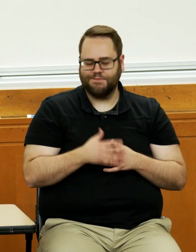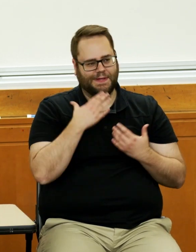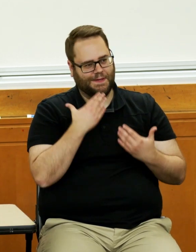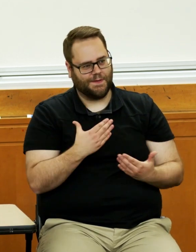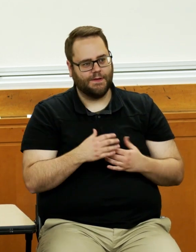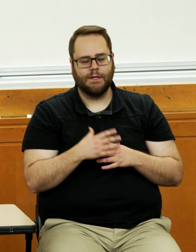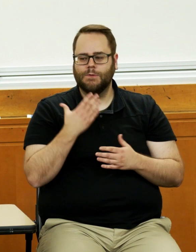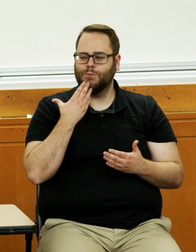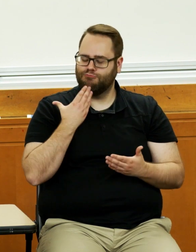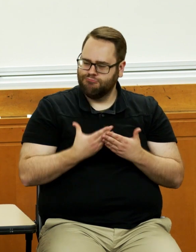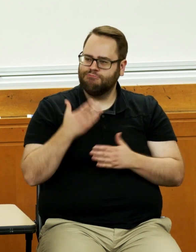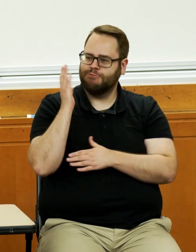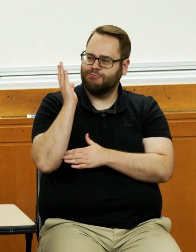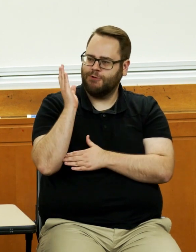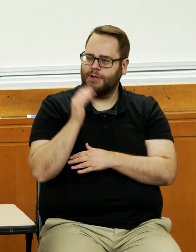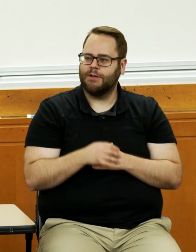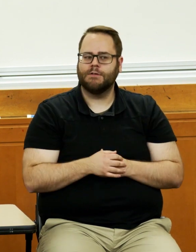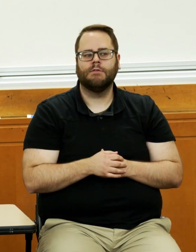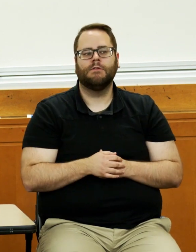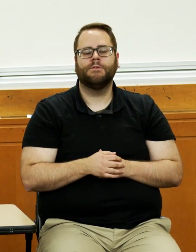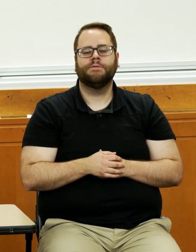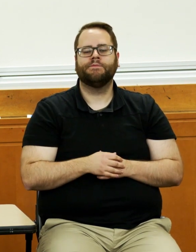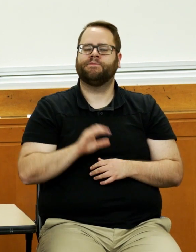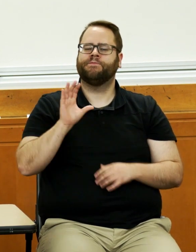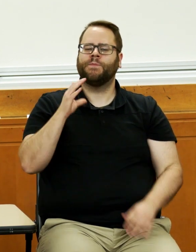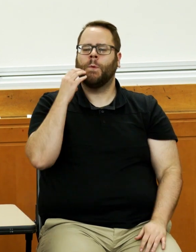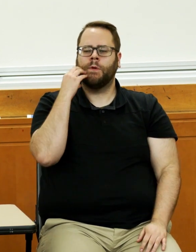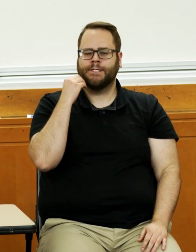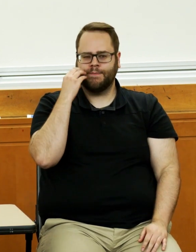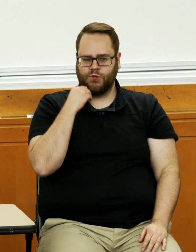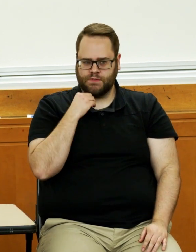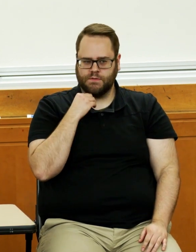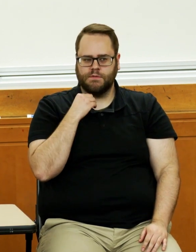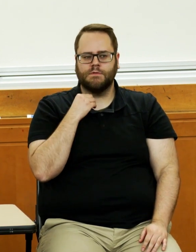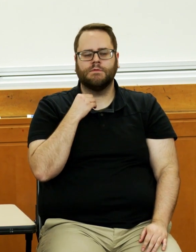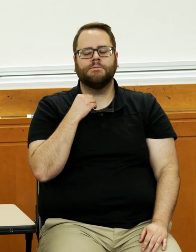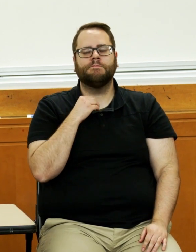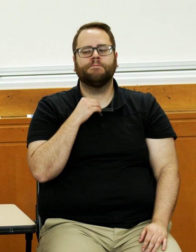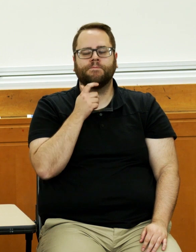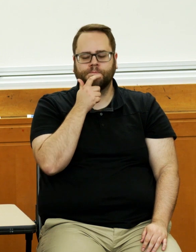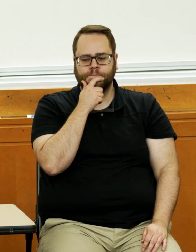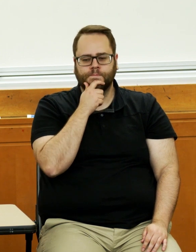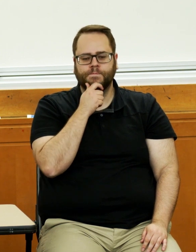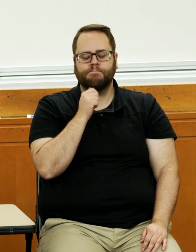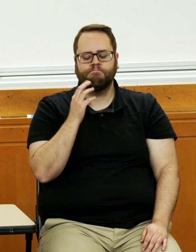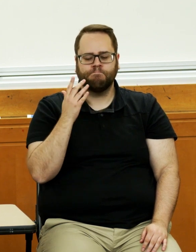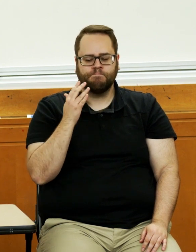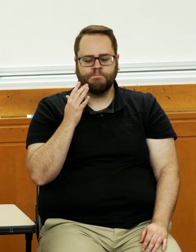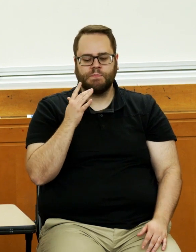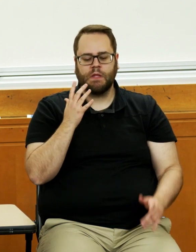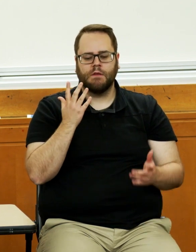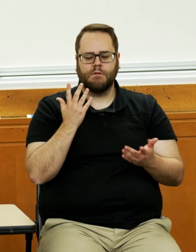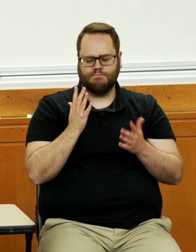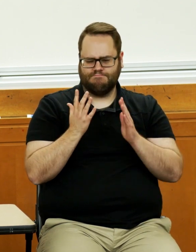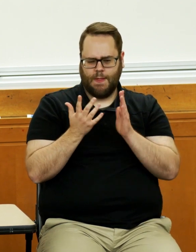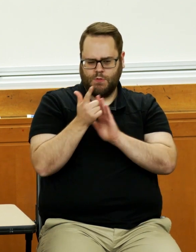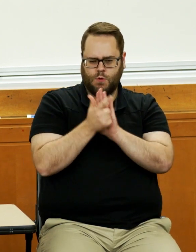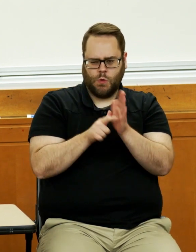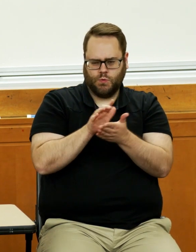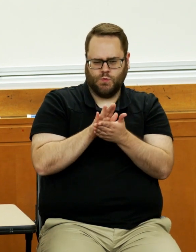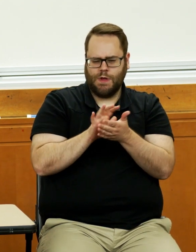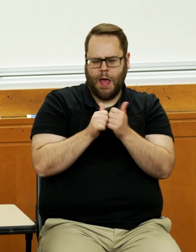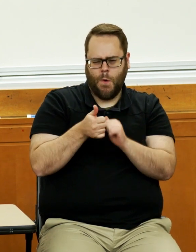It's a good talk. In your experience, how hard is it, in the law schools, to have